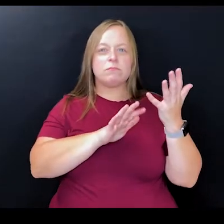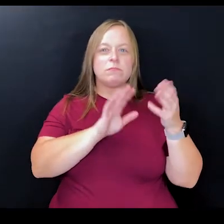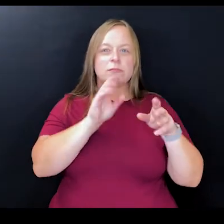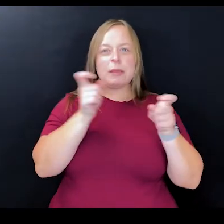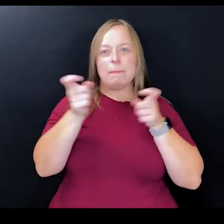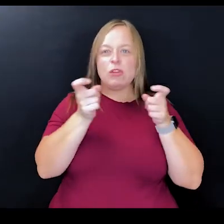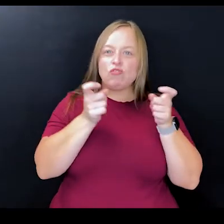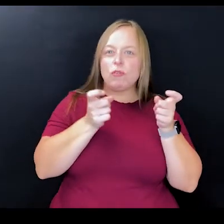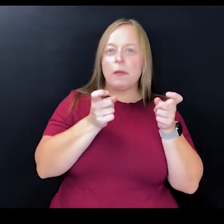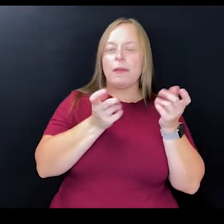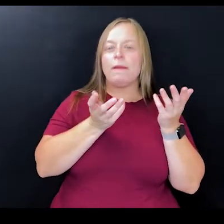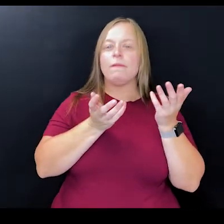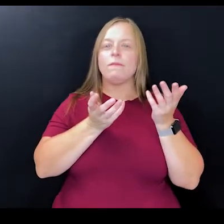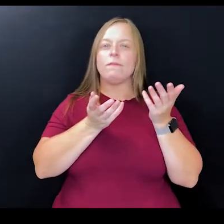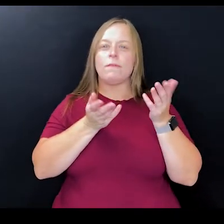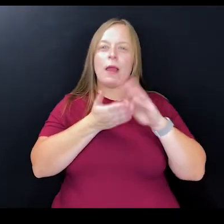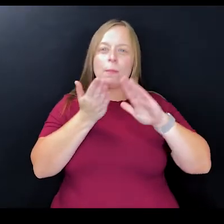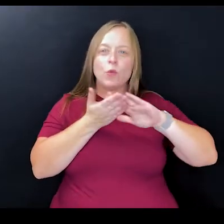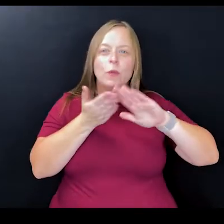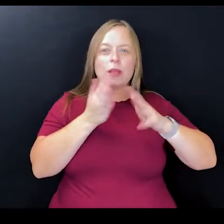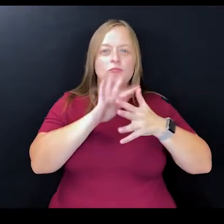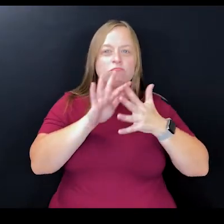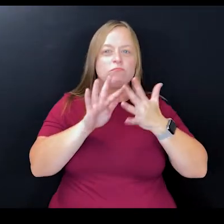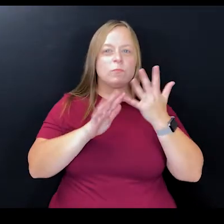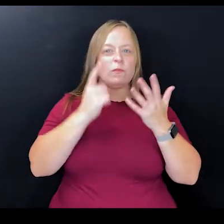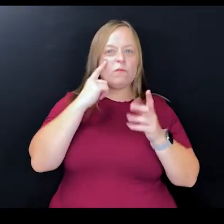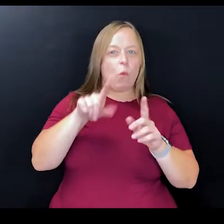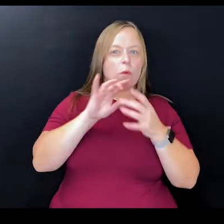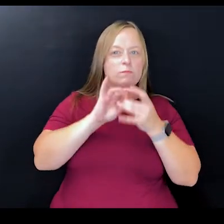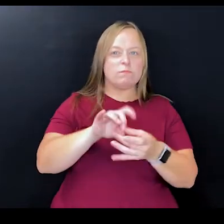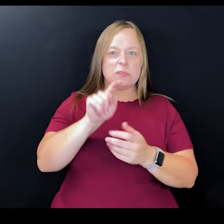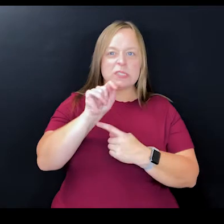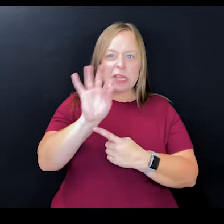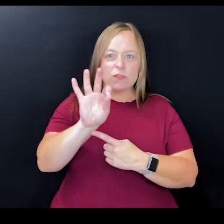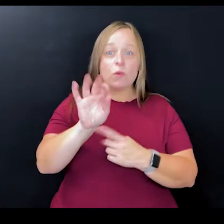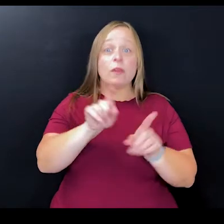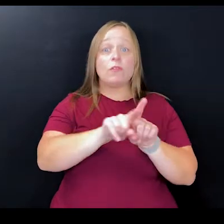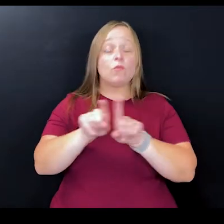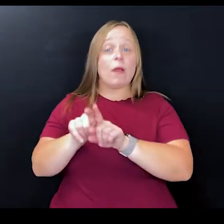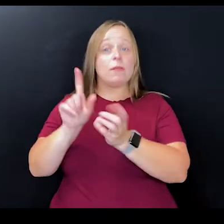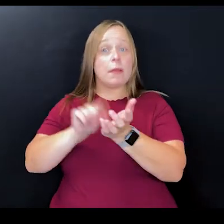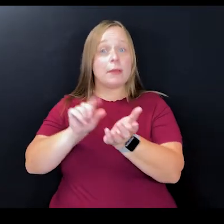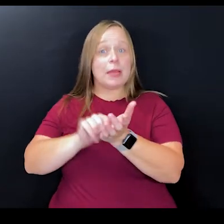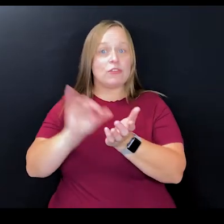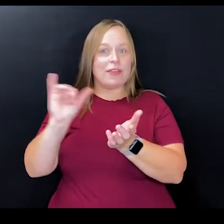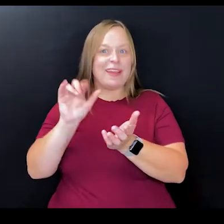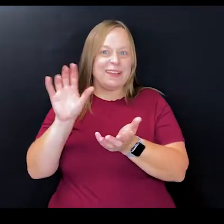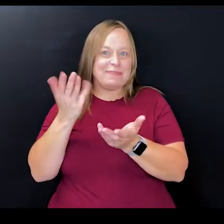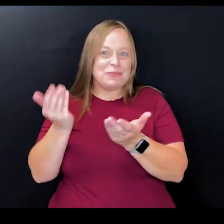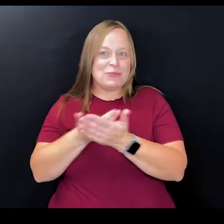administrative operations for the task force, as well as publications like the digest.